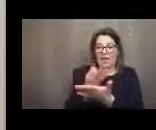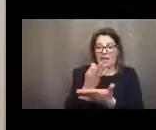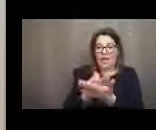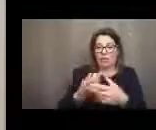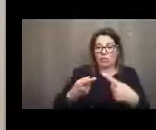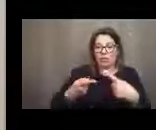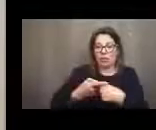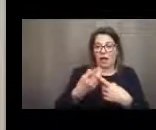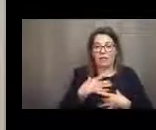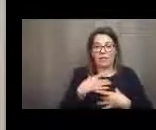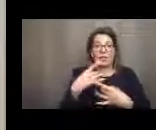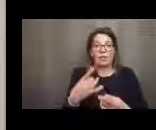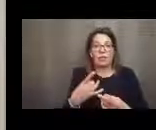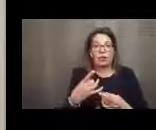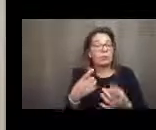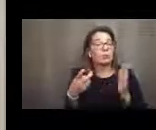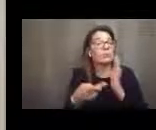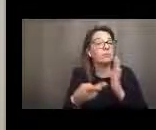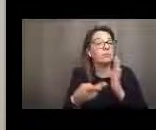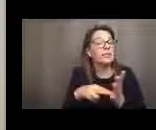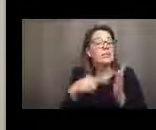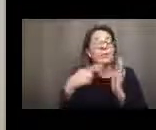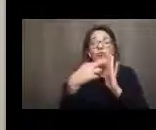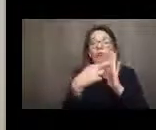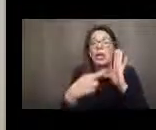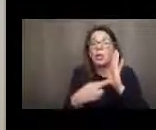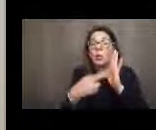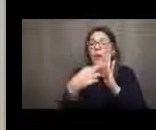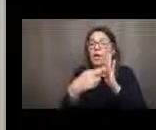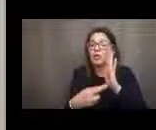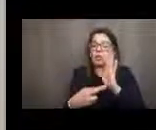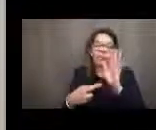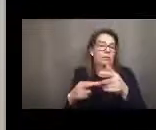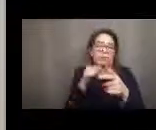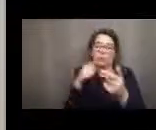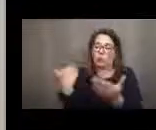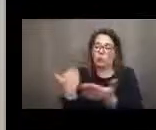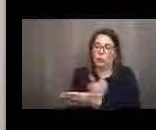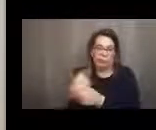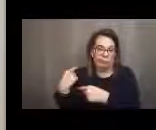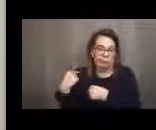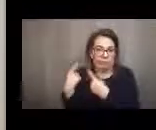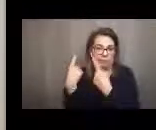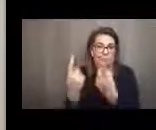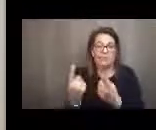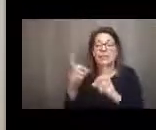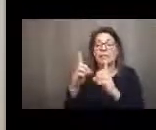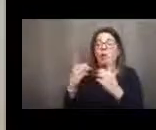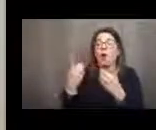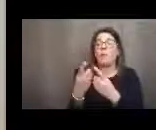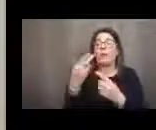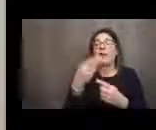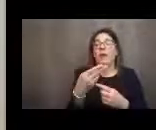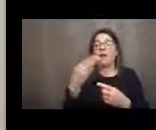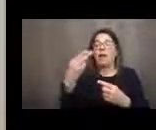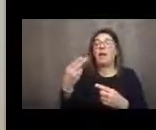Financial Conflict of Interest regulations are not new. The Department of Health and Human Services published regulations